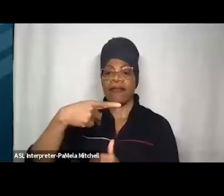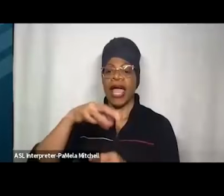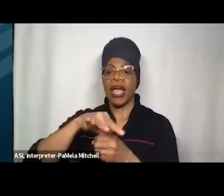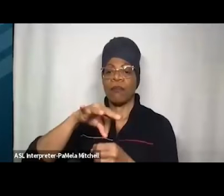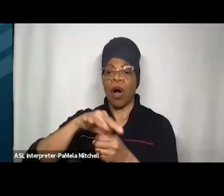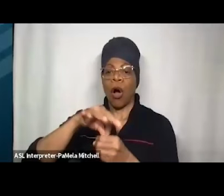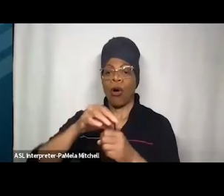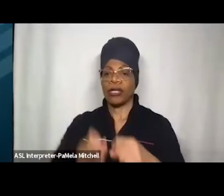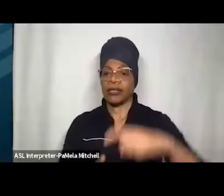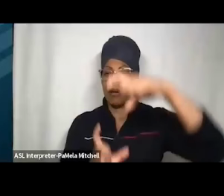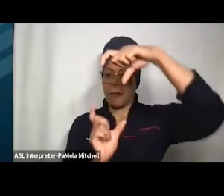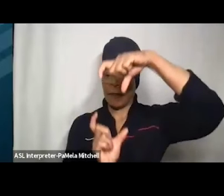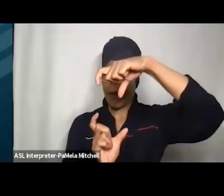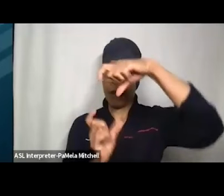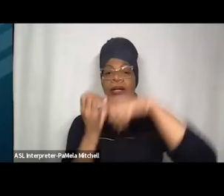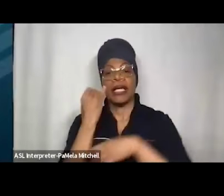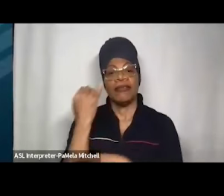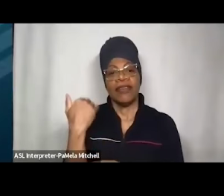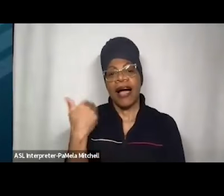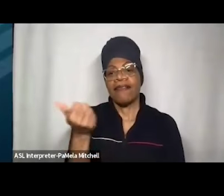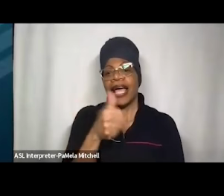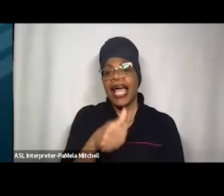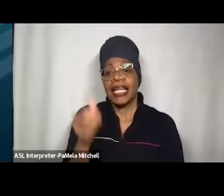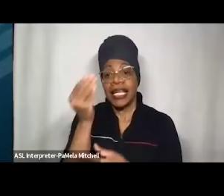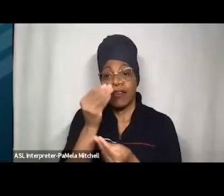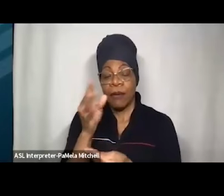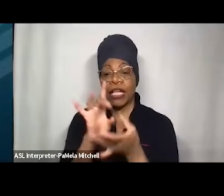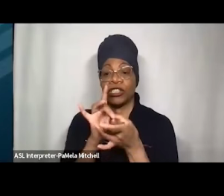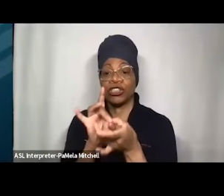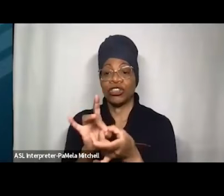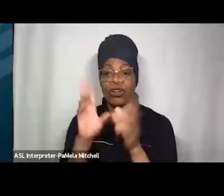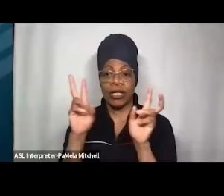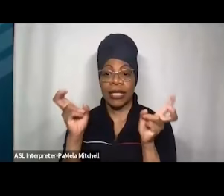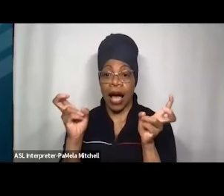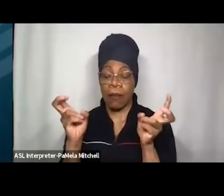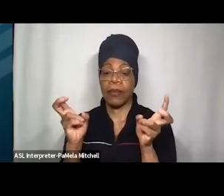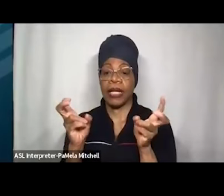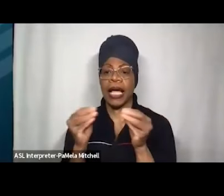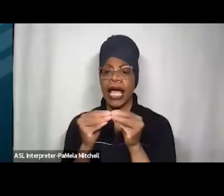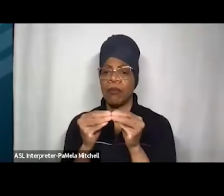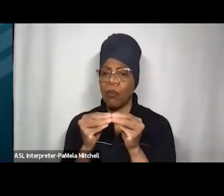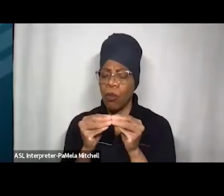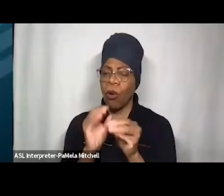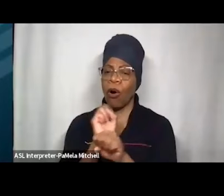If you have any information about this topic and further work that you would like to see on this topic,